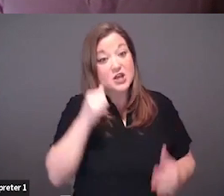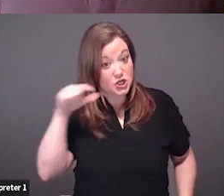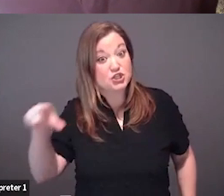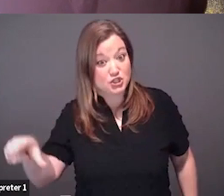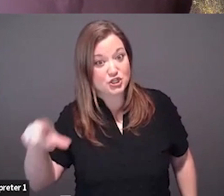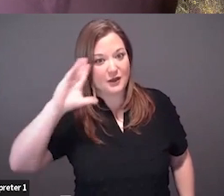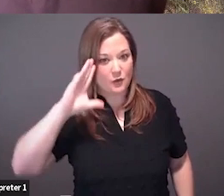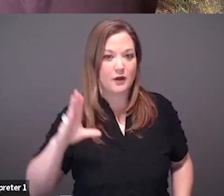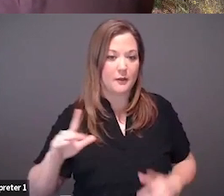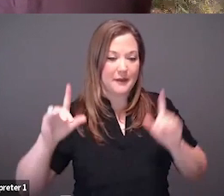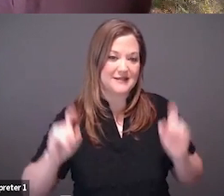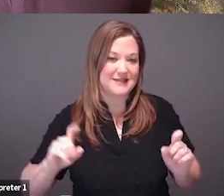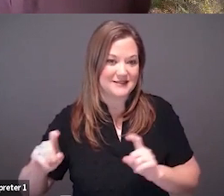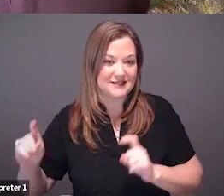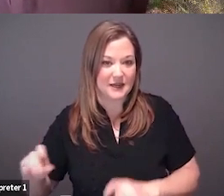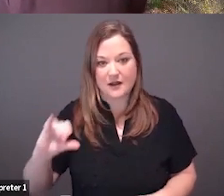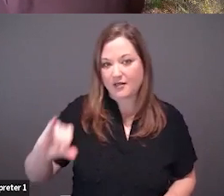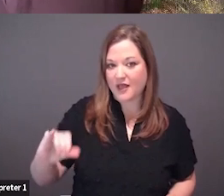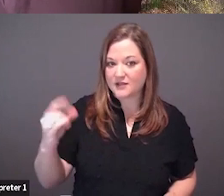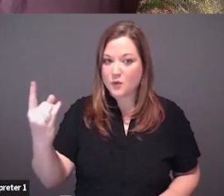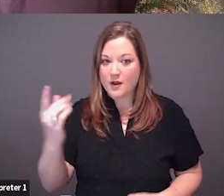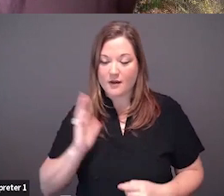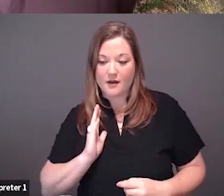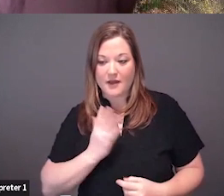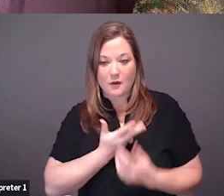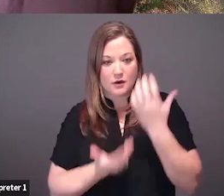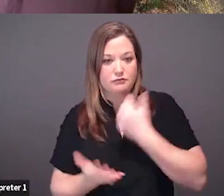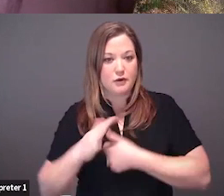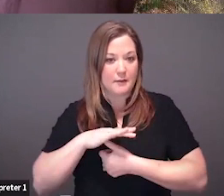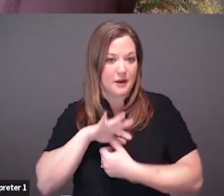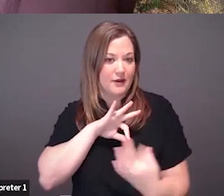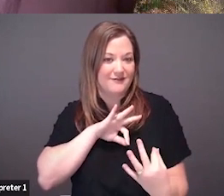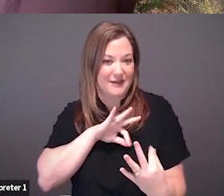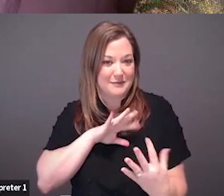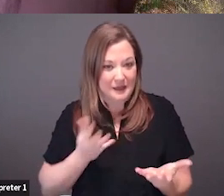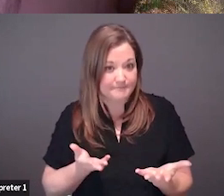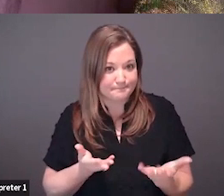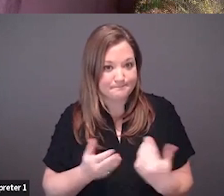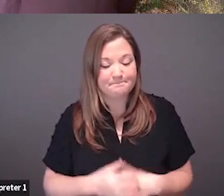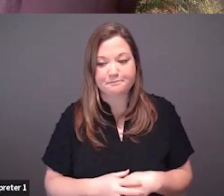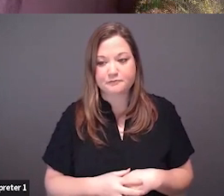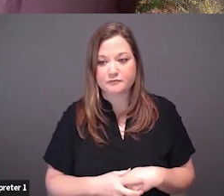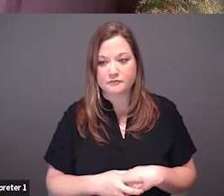That will be one of the primary areas of feedback that we're looking for from her.